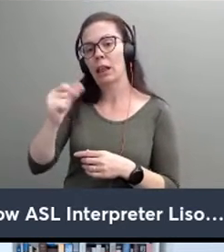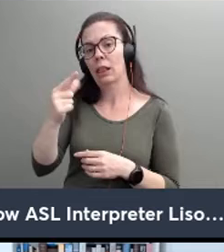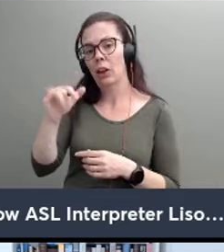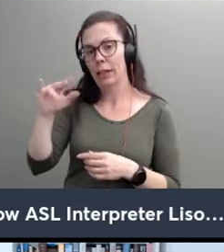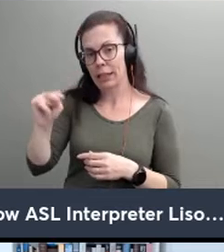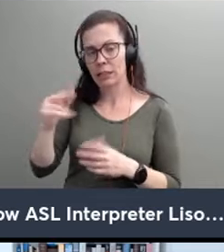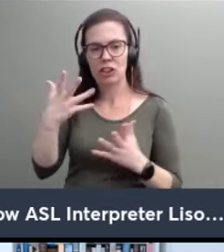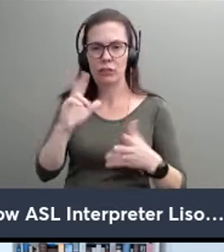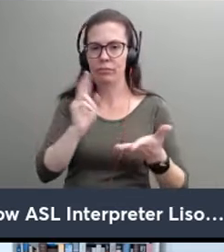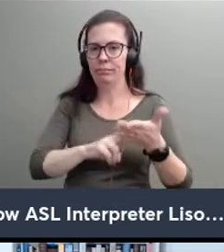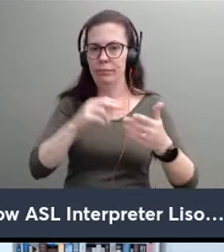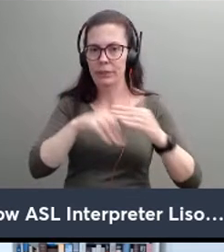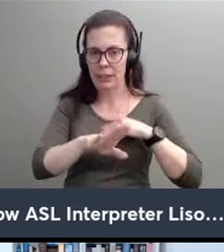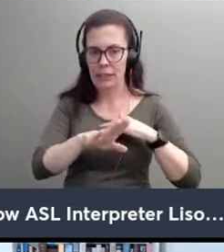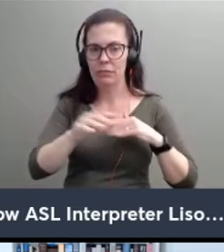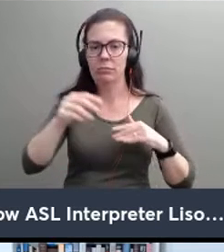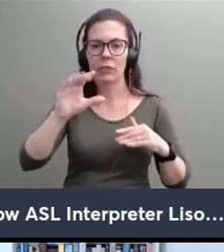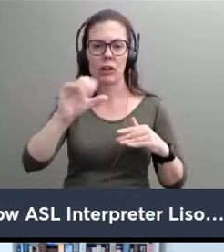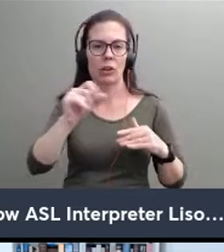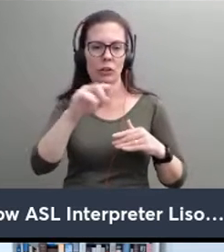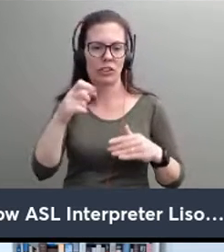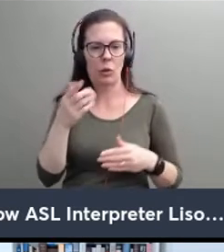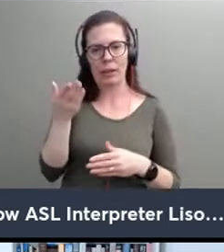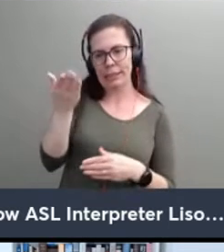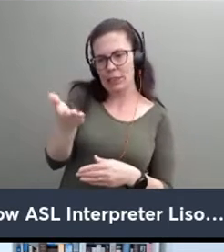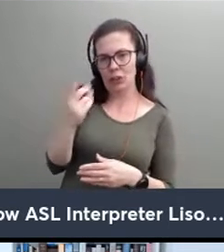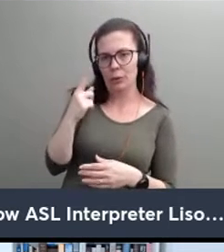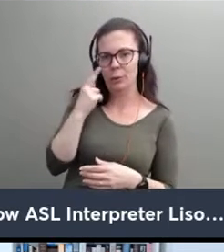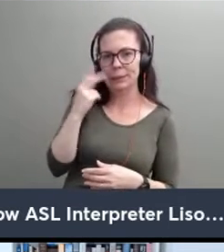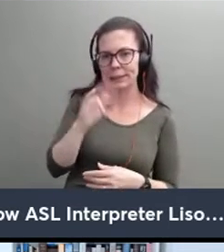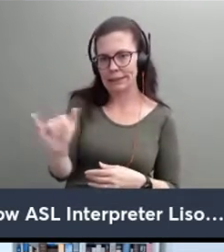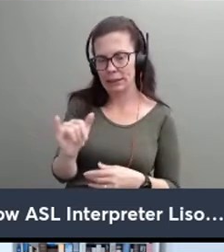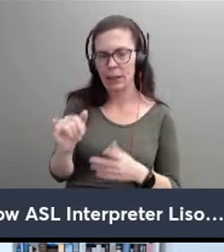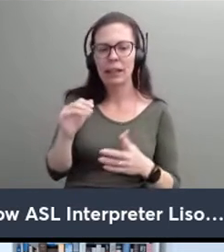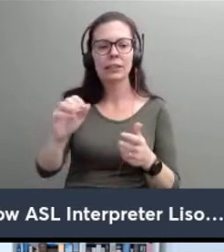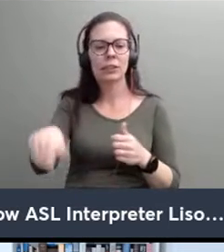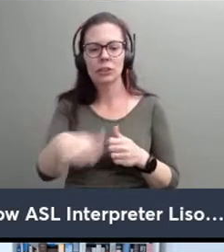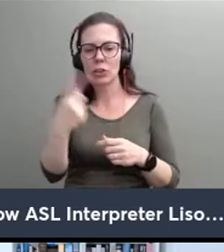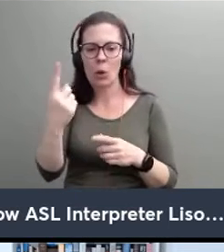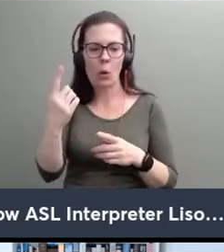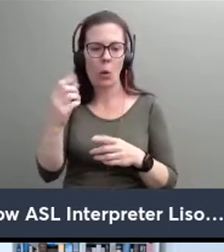which is what we are showing right here. And QuickSight is its own SaaS application, so you don't have to worry about